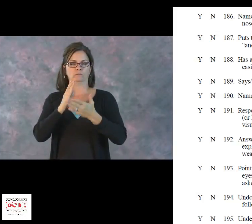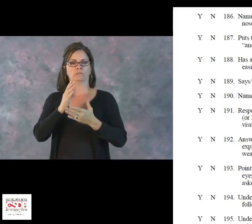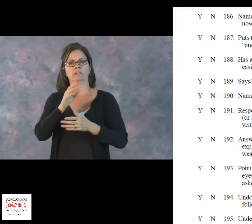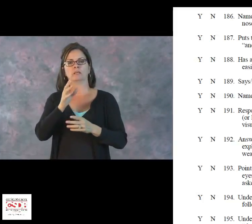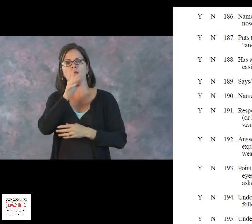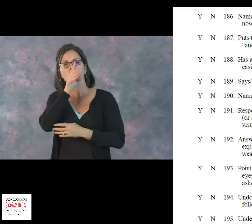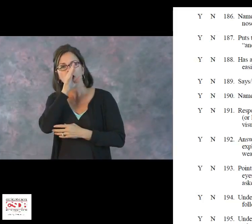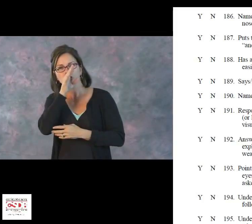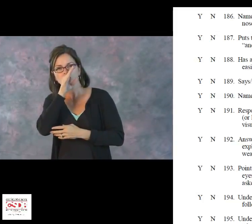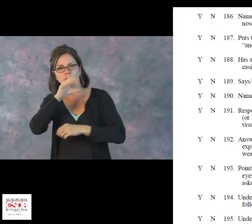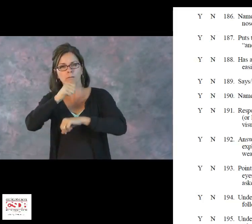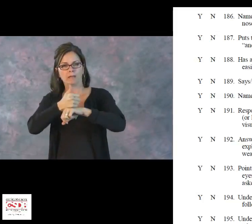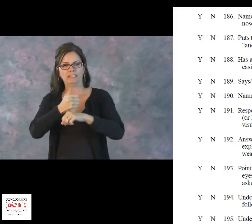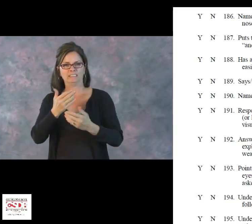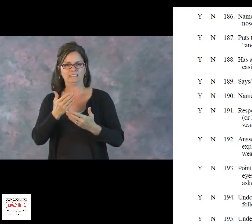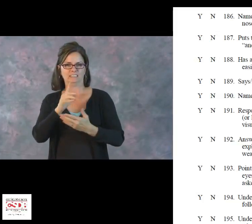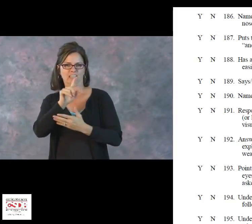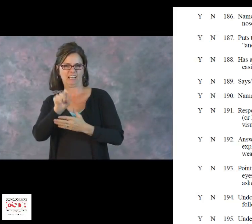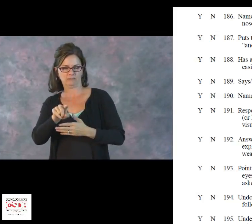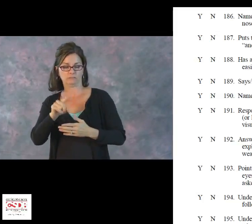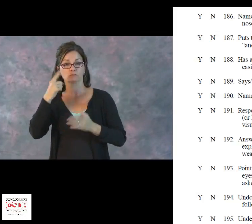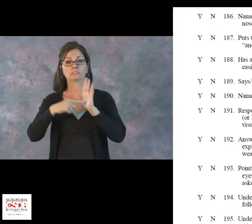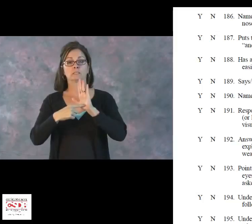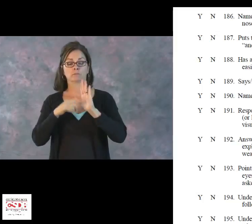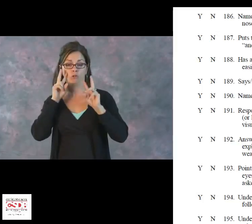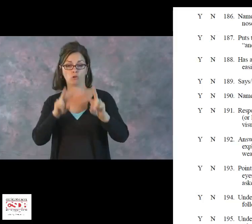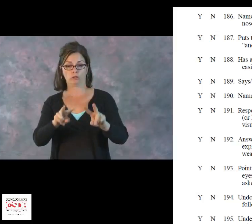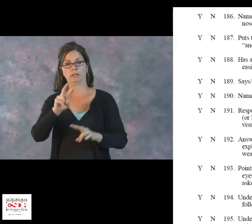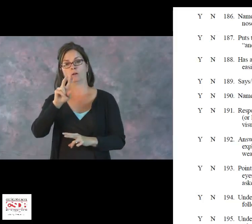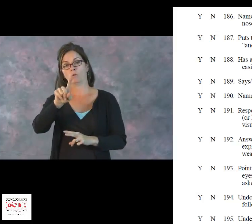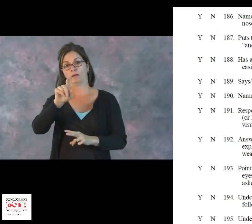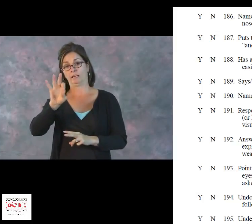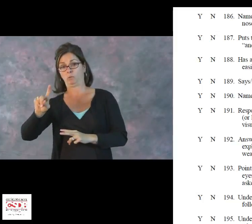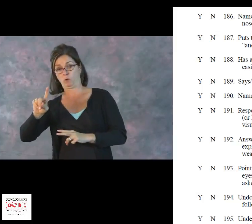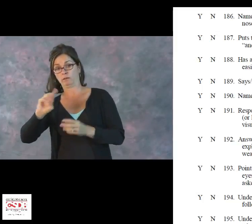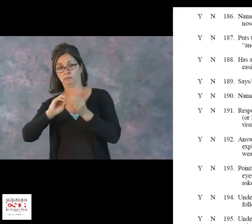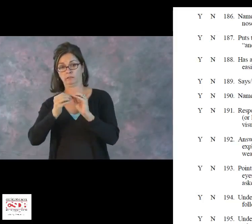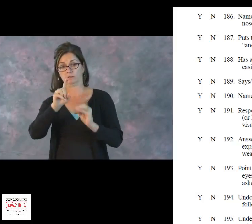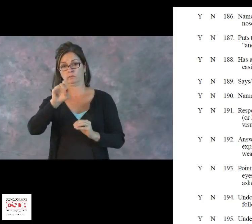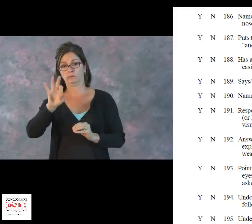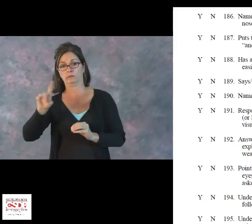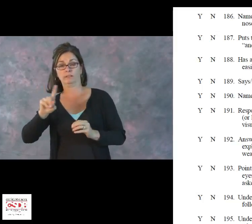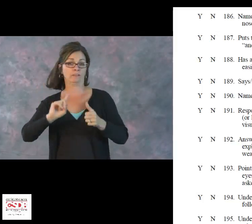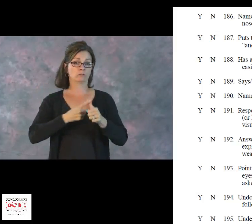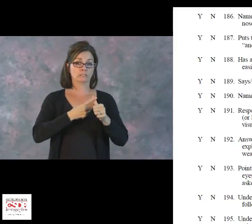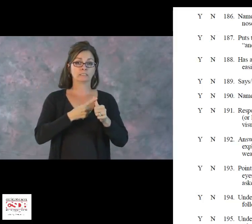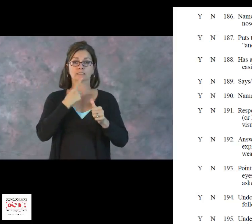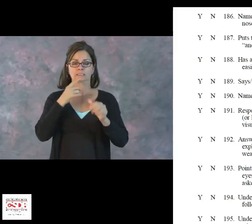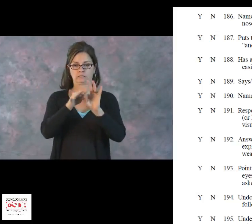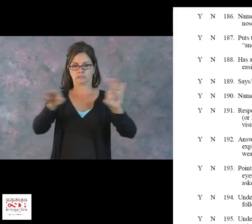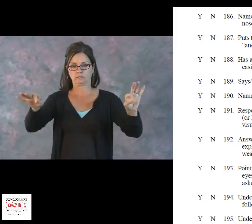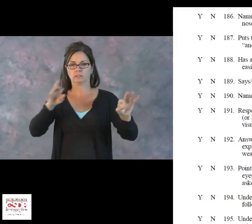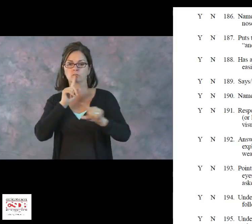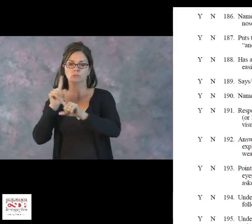So for example, if we look at item 191. The original item says,"Responds to his or her name: